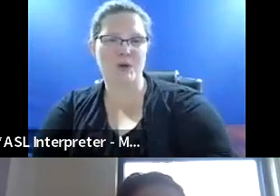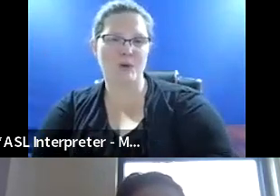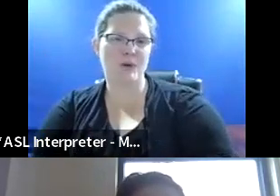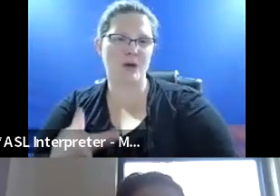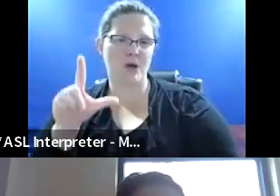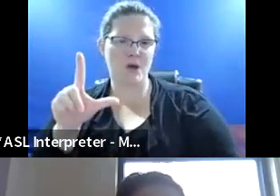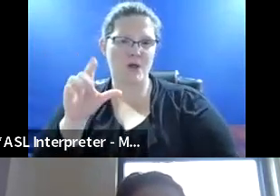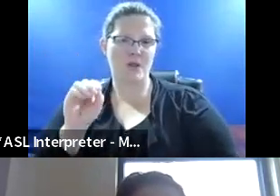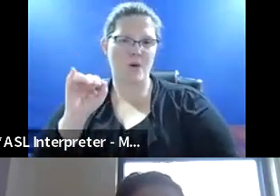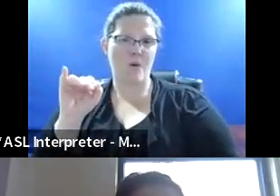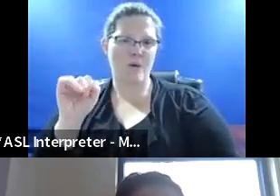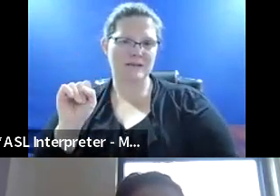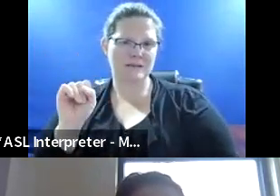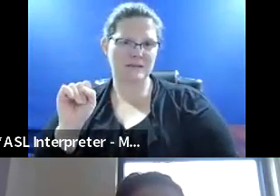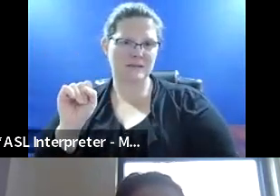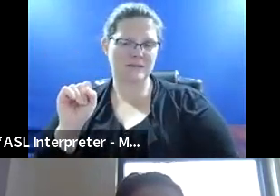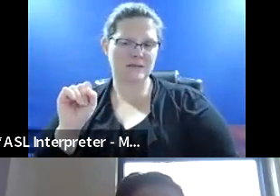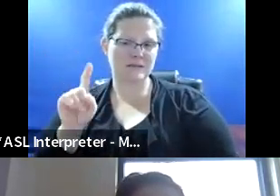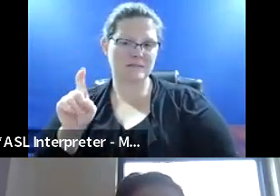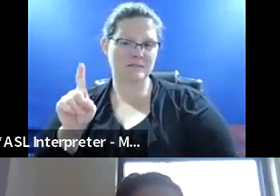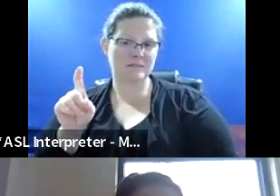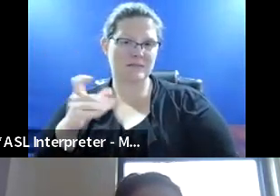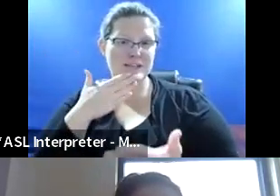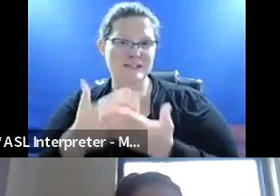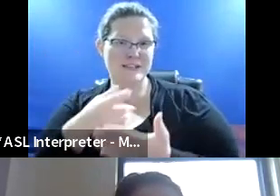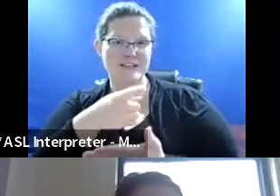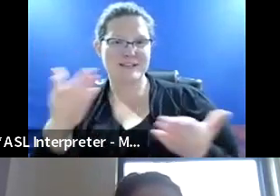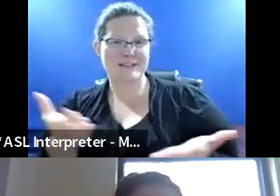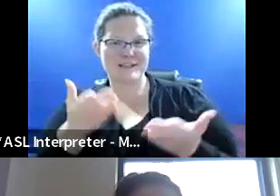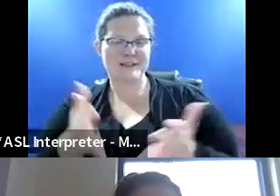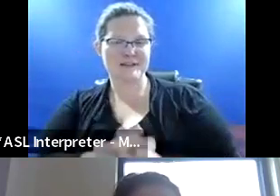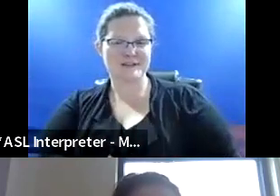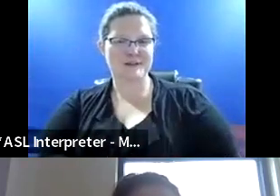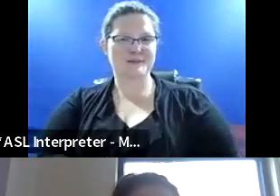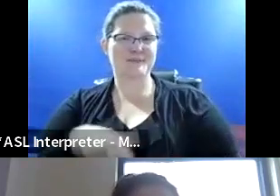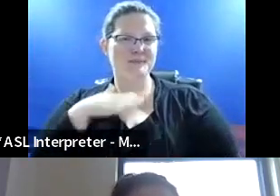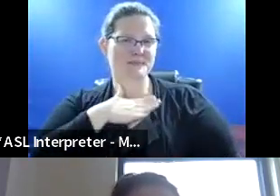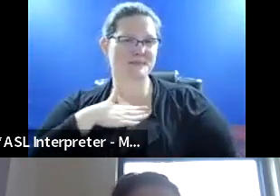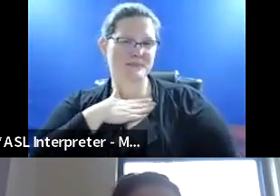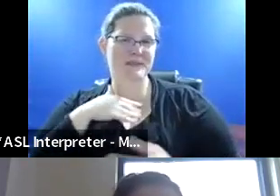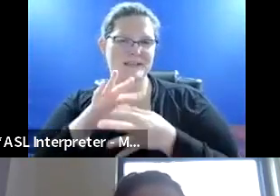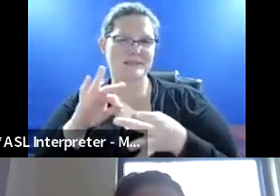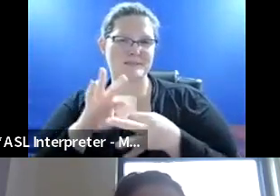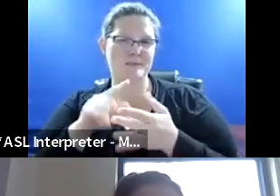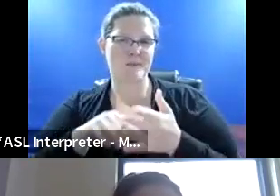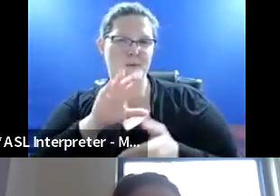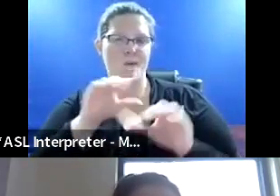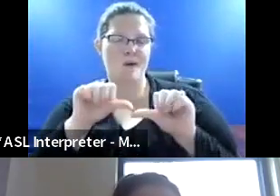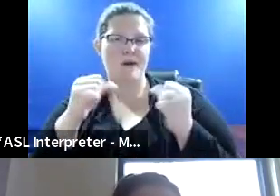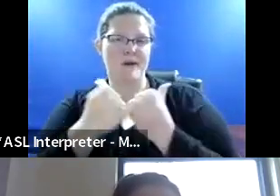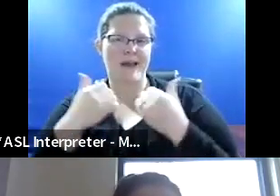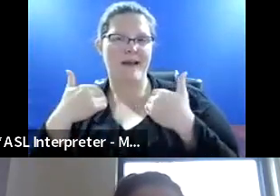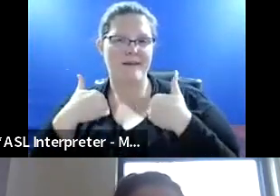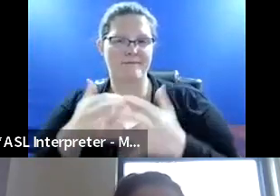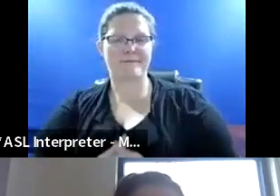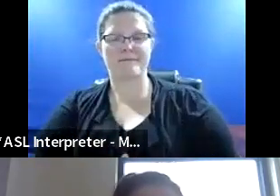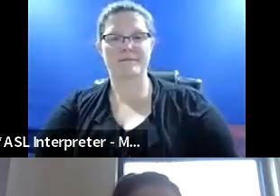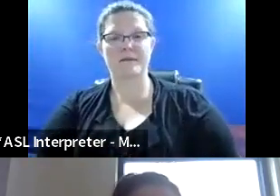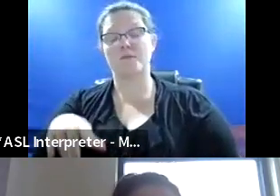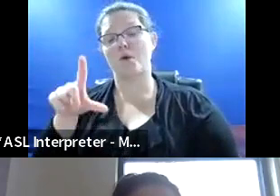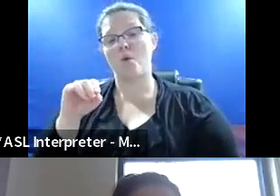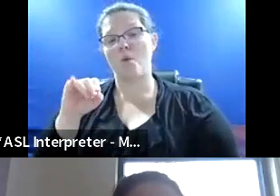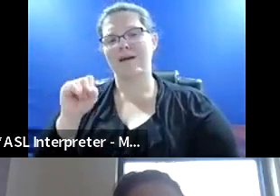GREAT. THANK YOU.